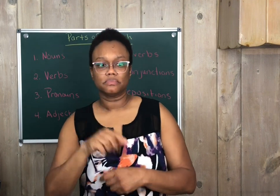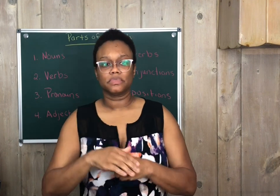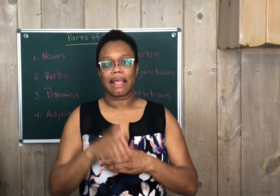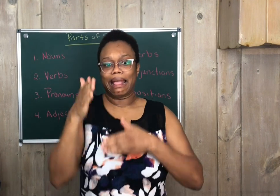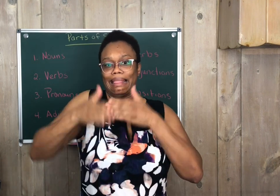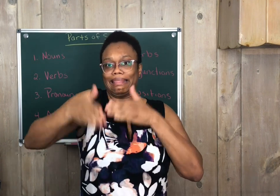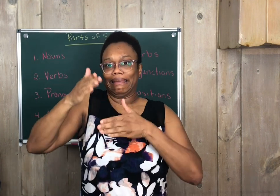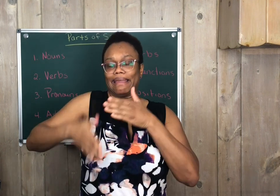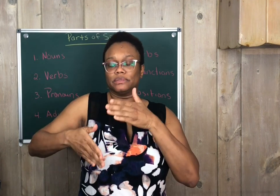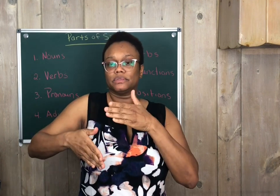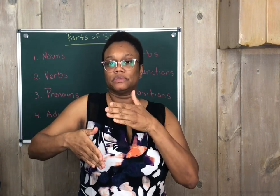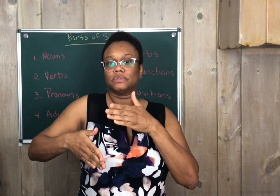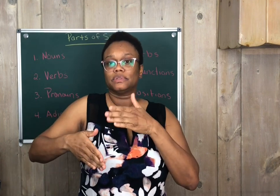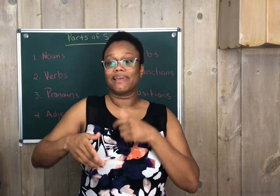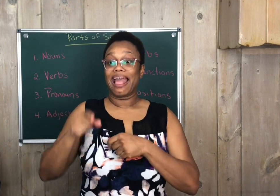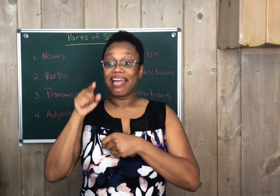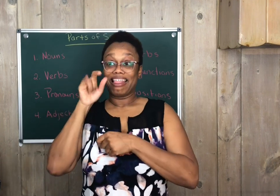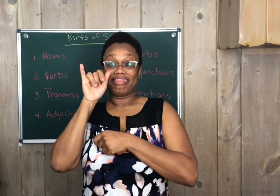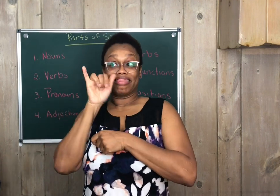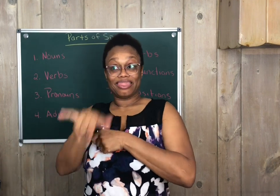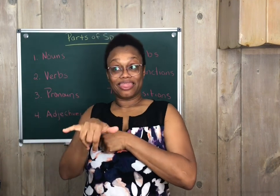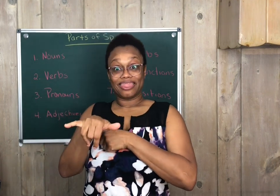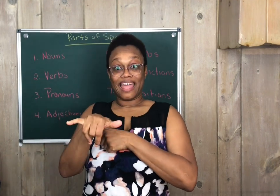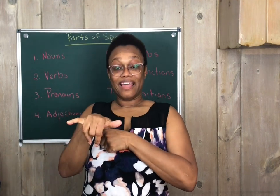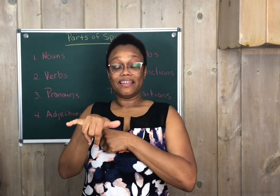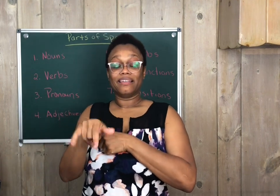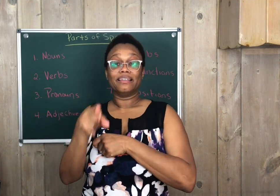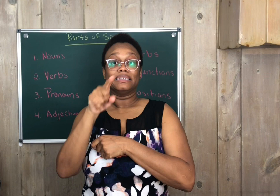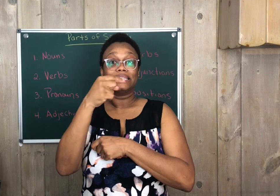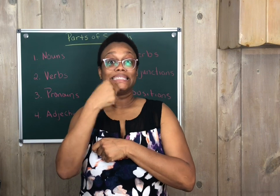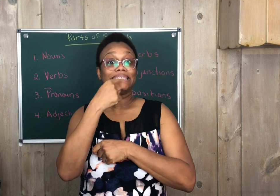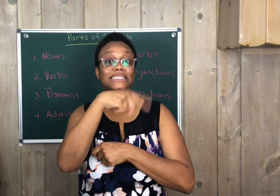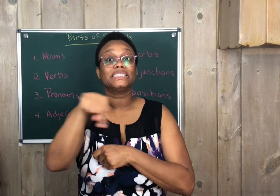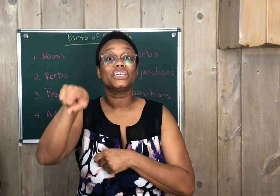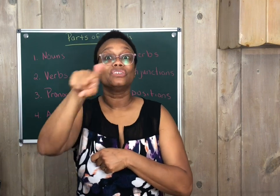You might notice that sometimes interjections add an exclamation point